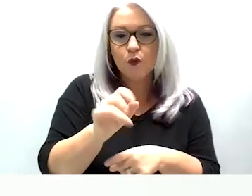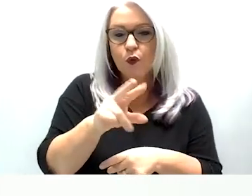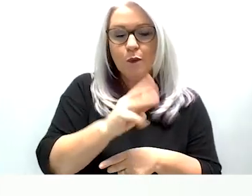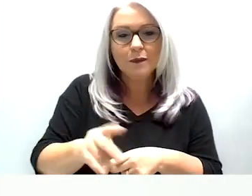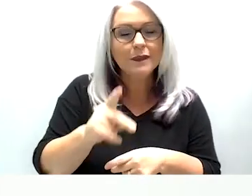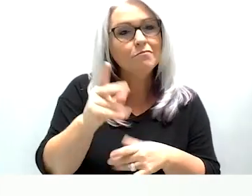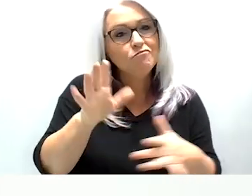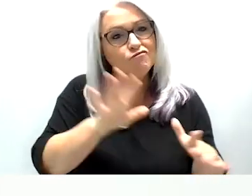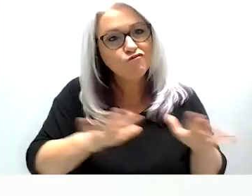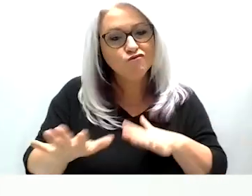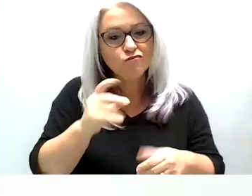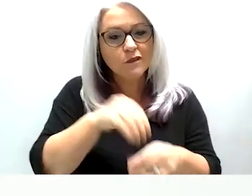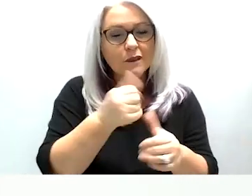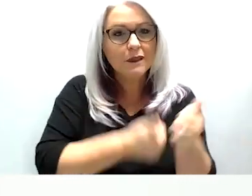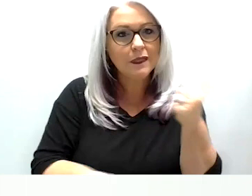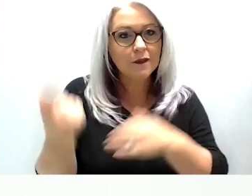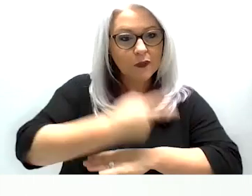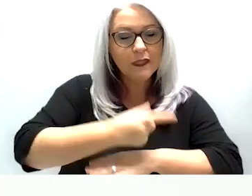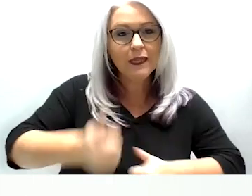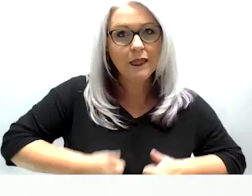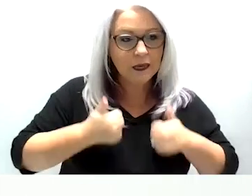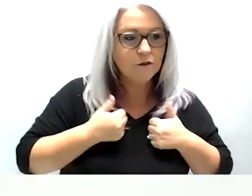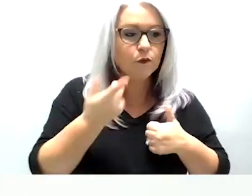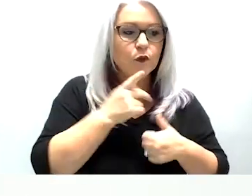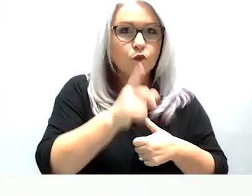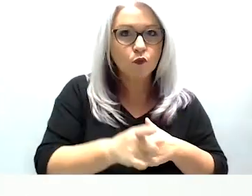everyday lives but otherwise strict definitions in other